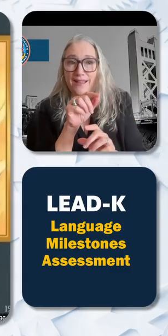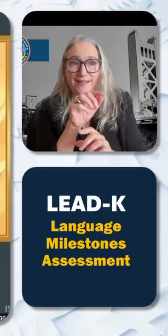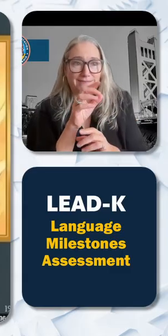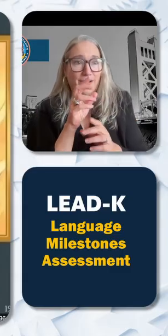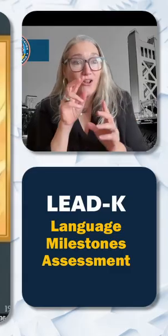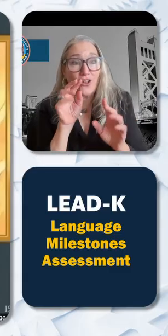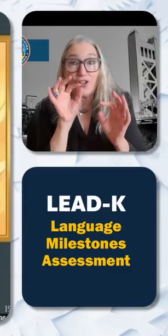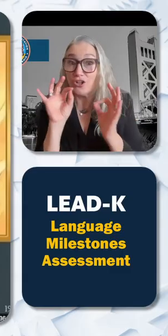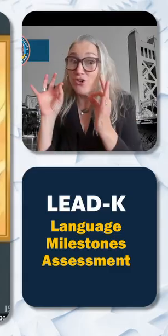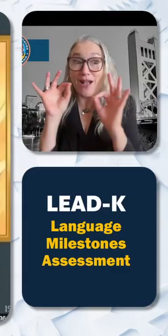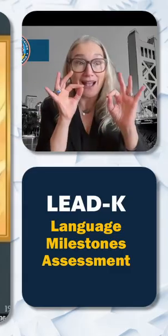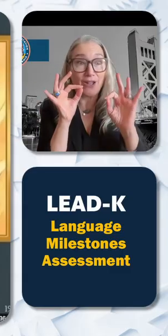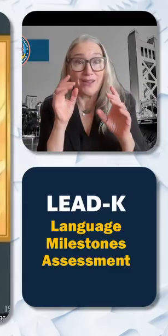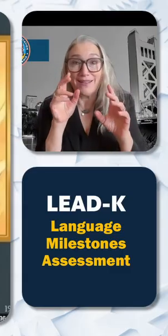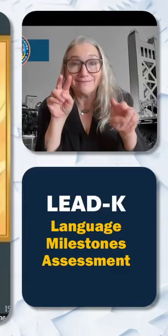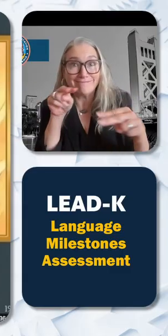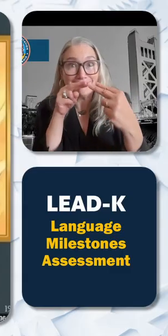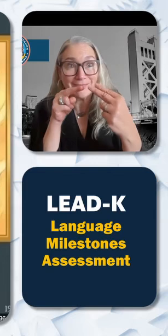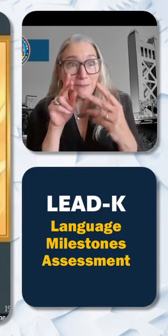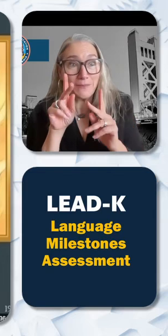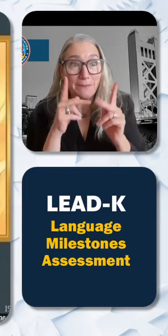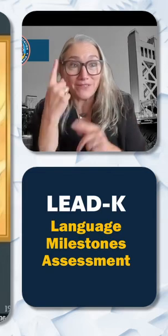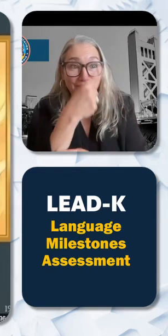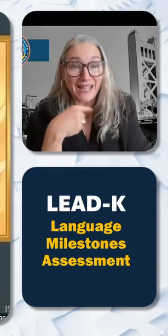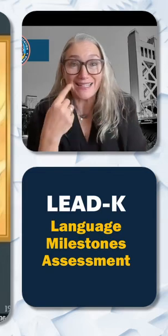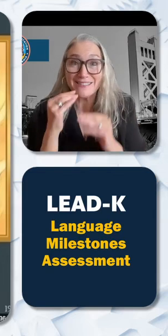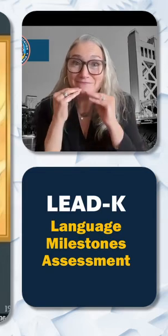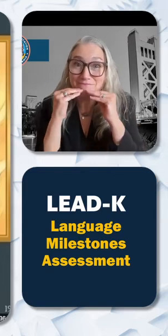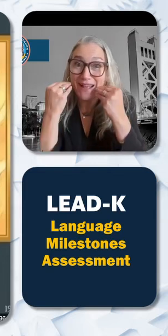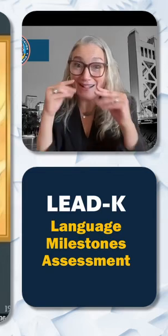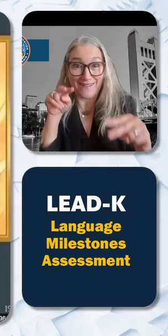to be talking about what to look for. For example, the baby's looking around,